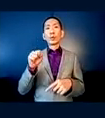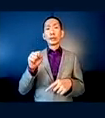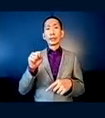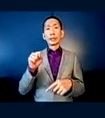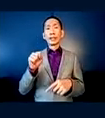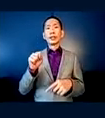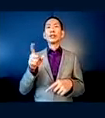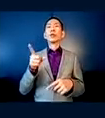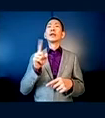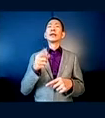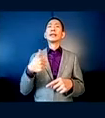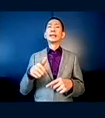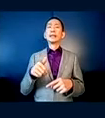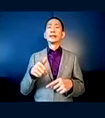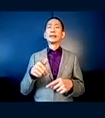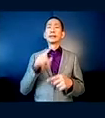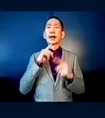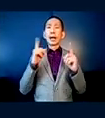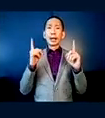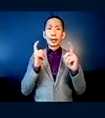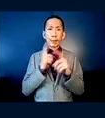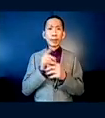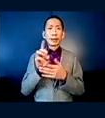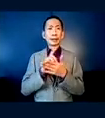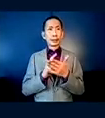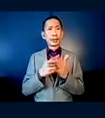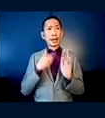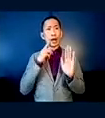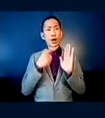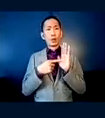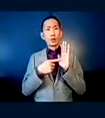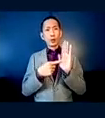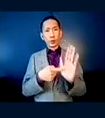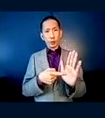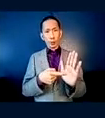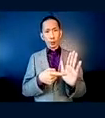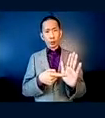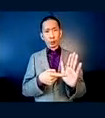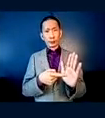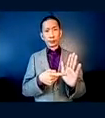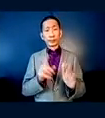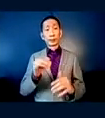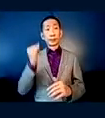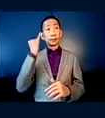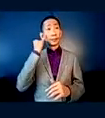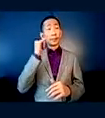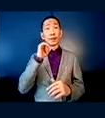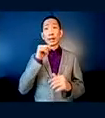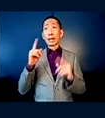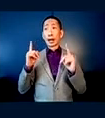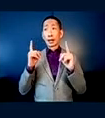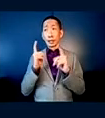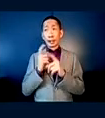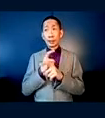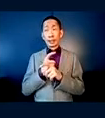POSSIBLE. AND VARIOUS DOSES, IN COMBINATION IT'S AN EXTREMELY COMPLEX DESIGN WHICH I'LL SHOW YOU IN A MINUTE. THE IDEA WAS NOT COMPLEXITY FOR